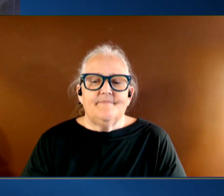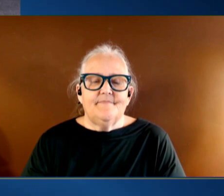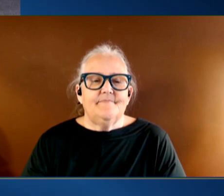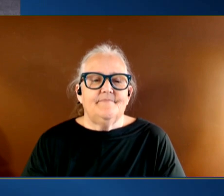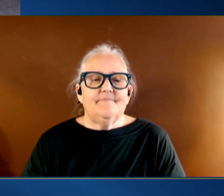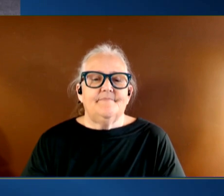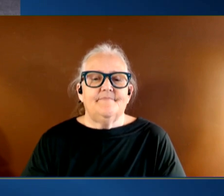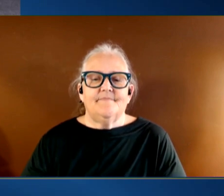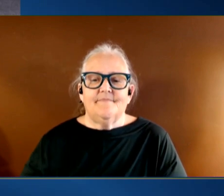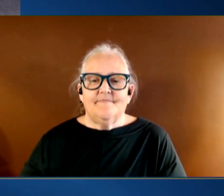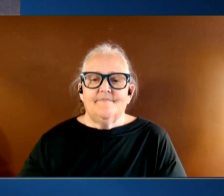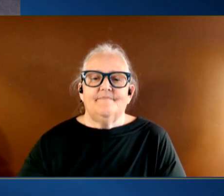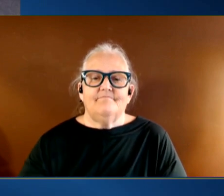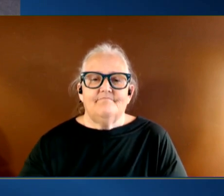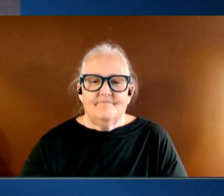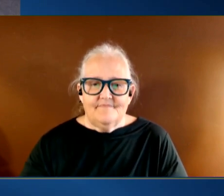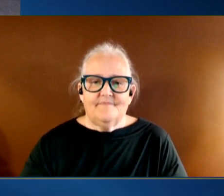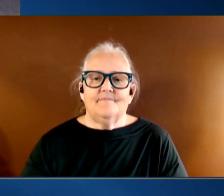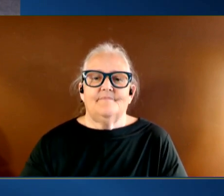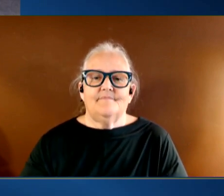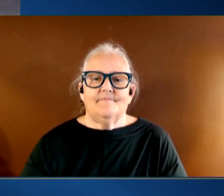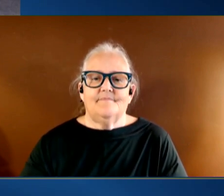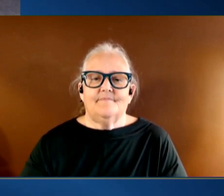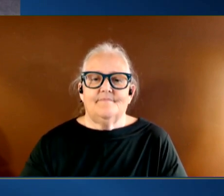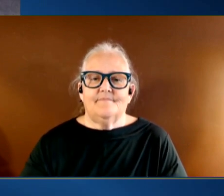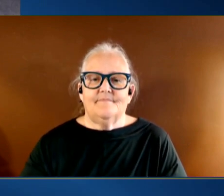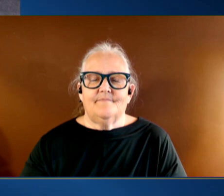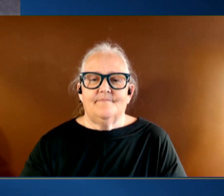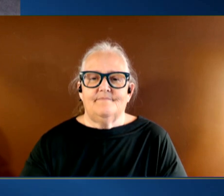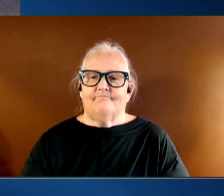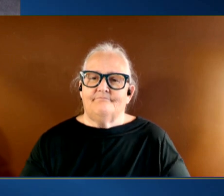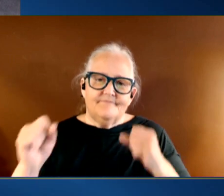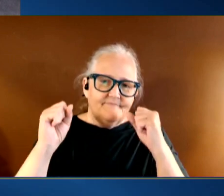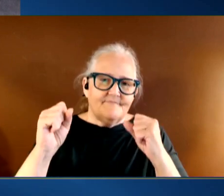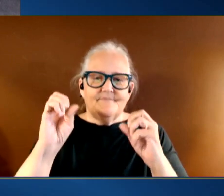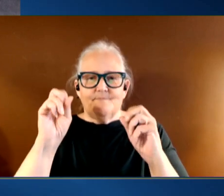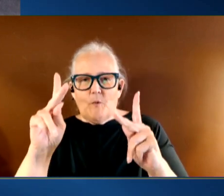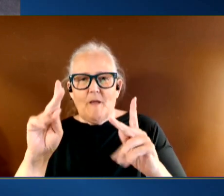Patricia Kavanagh: Good afternoon, everyone. All right, good afternoon. Multiple Speakers: Good afternoon.